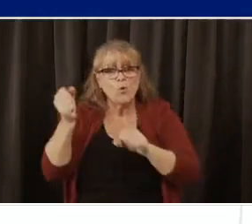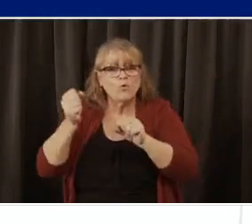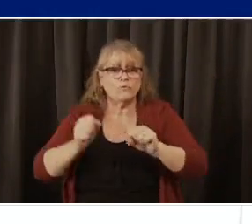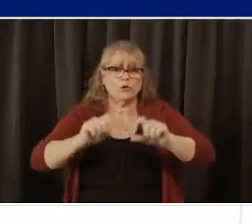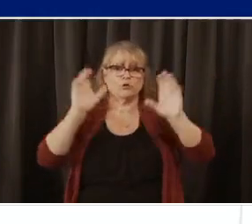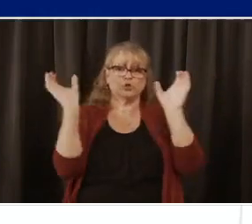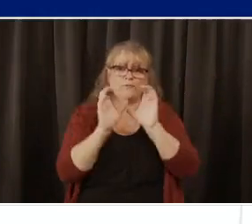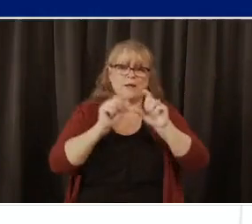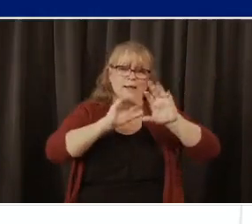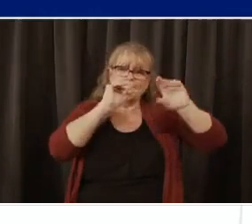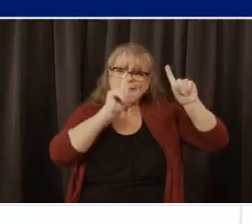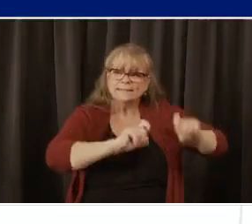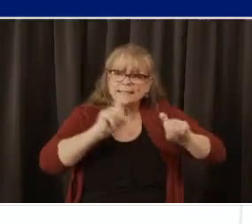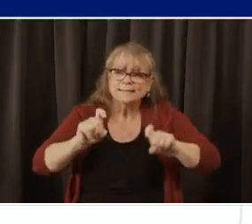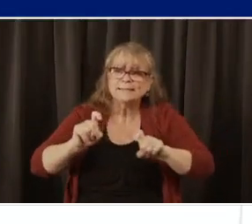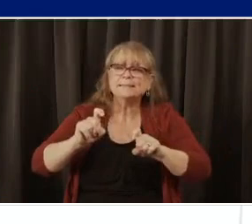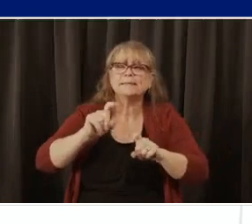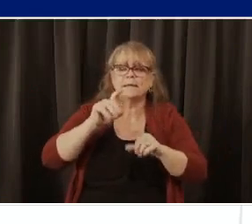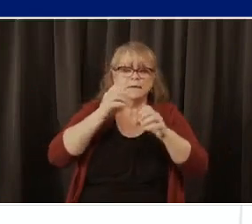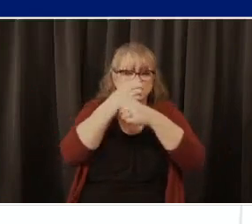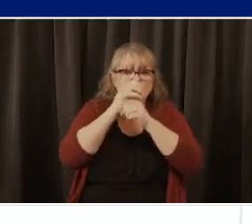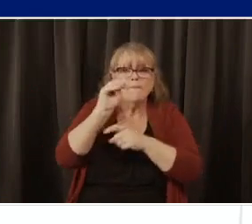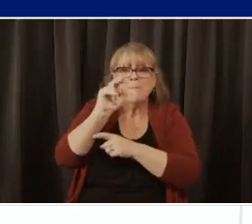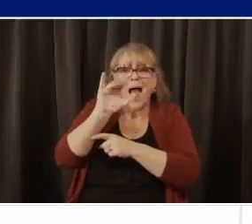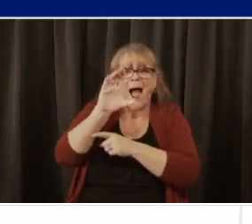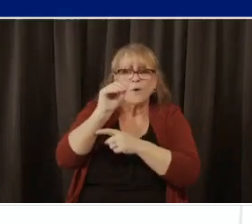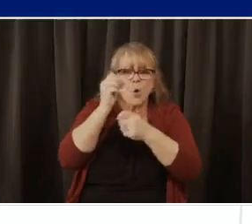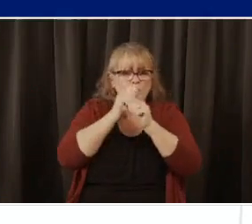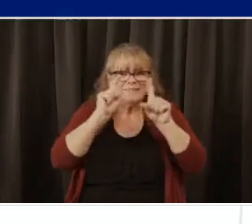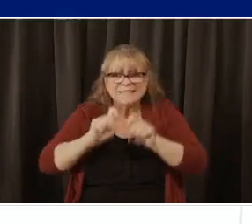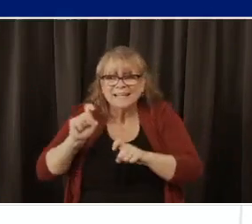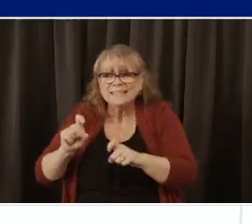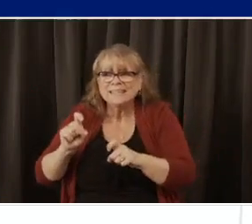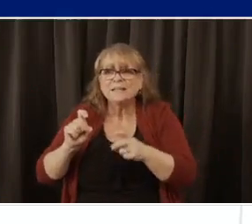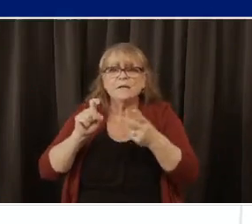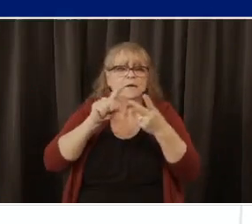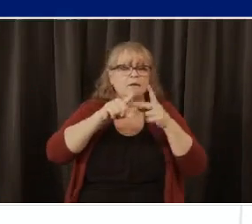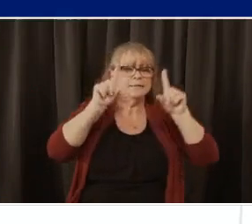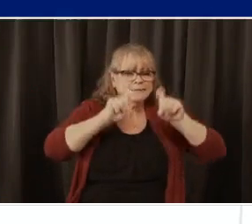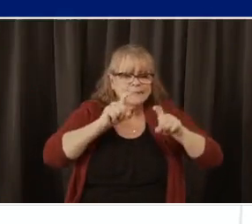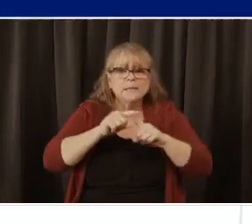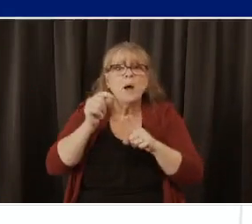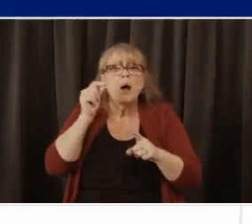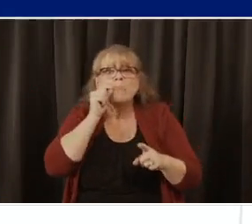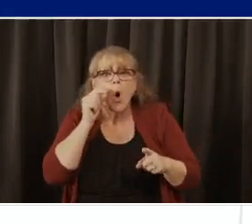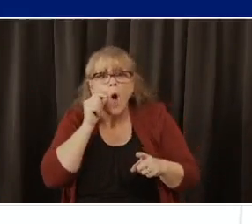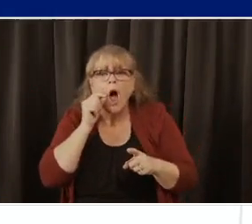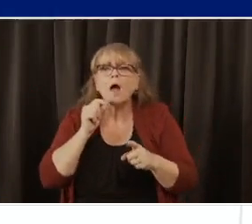program and then laboratory certification, but it became apparent early on in the crisis that the